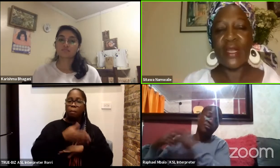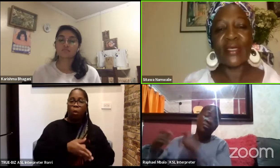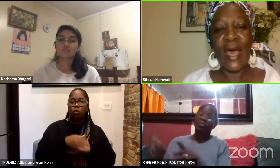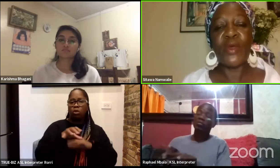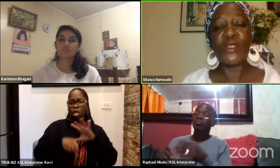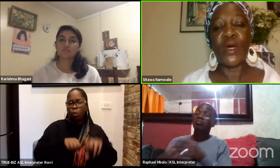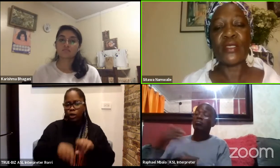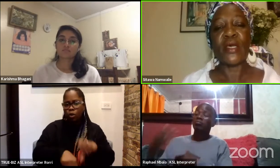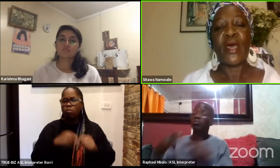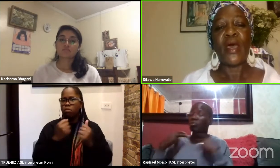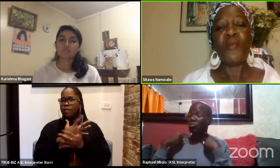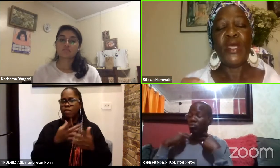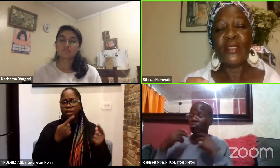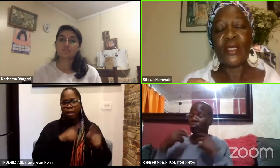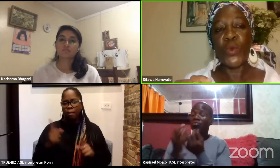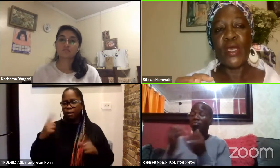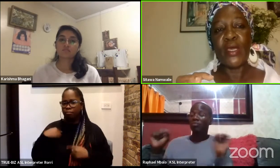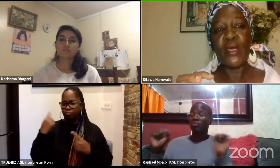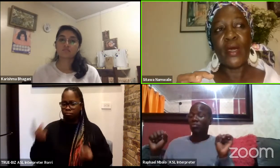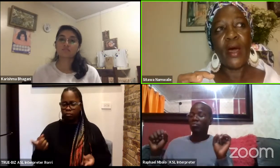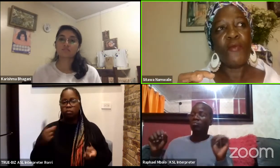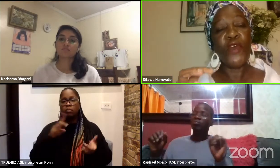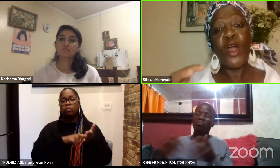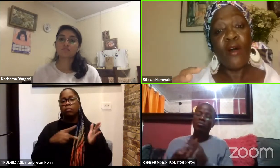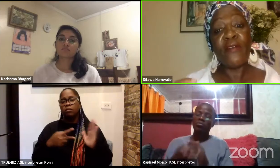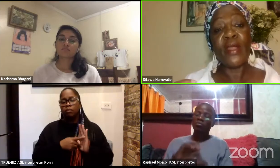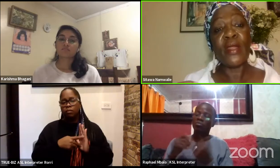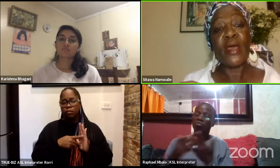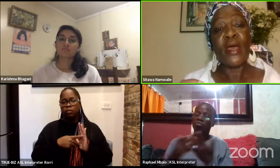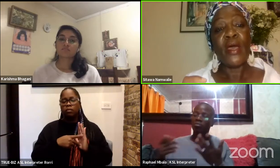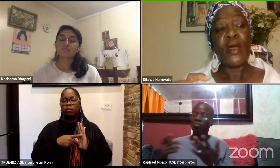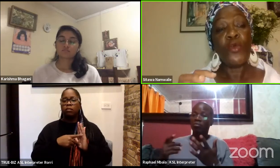that has happened to us, means that we very often